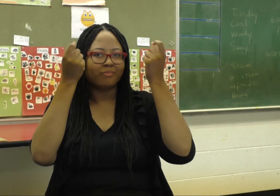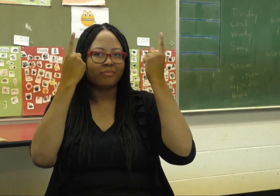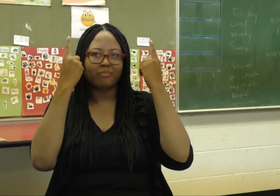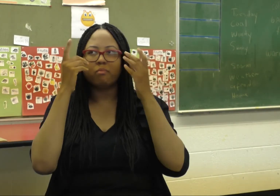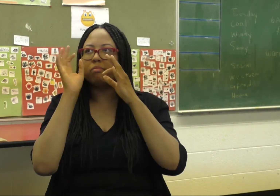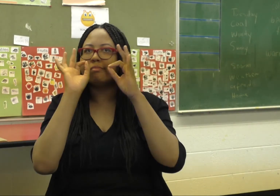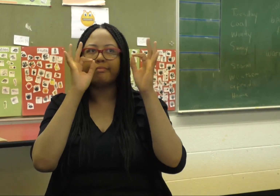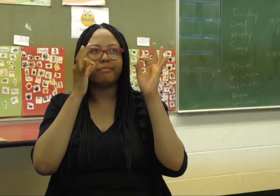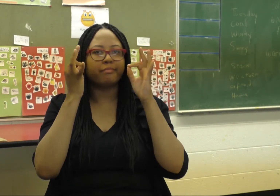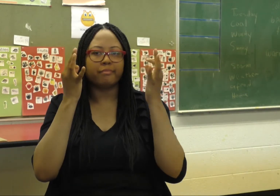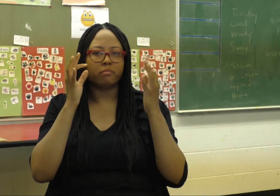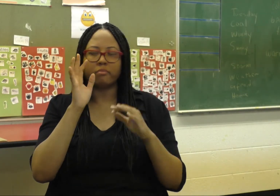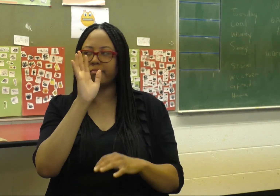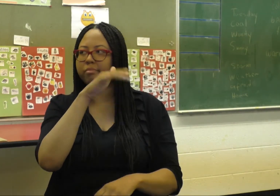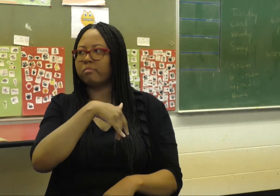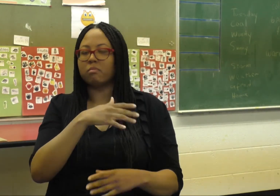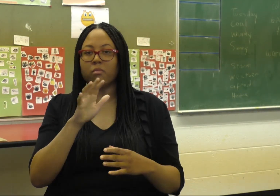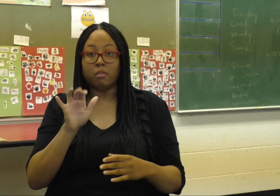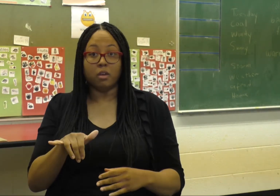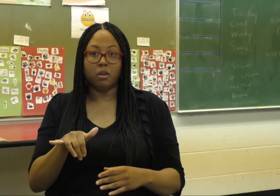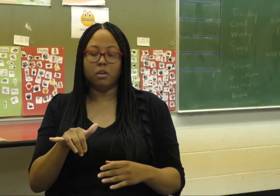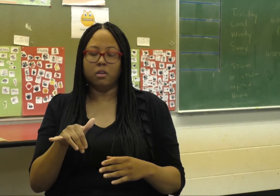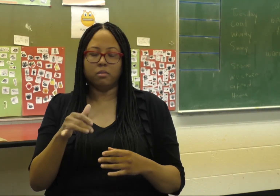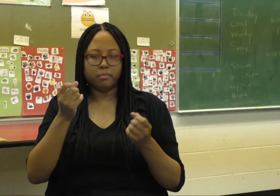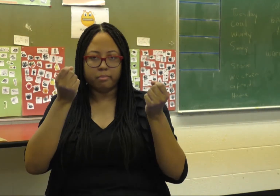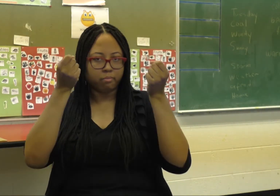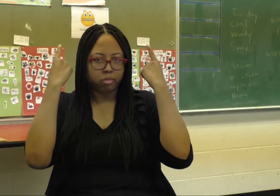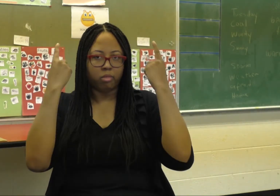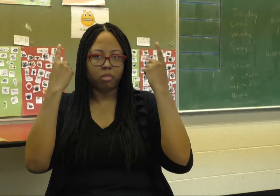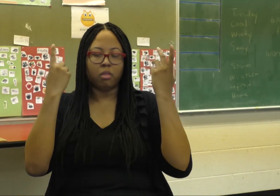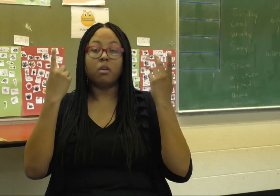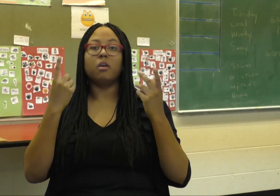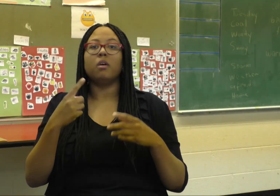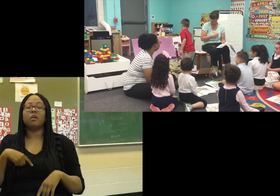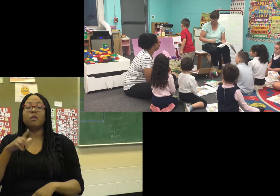Because of this he wouldn’t pay attention.